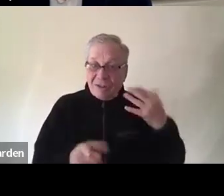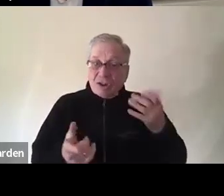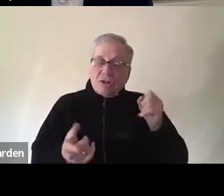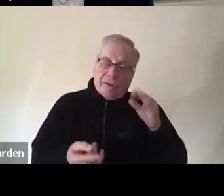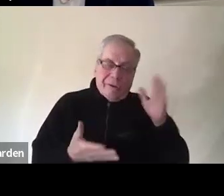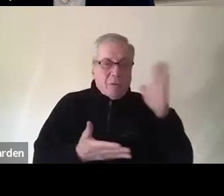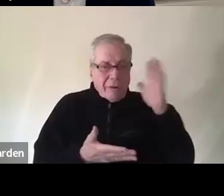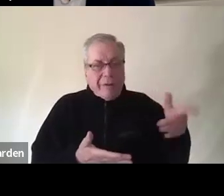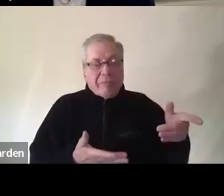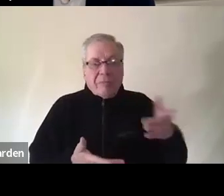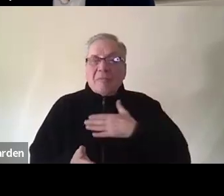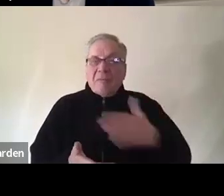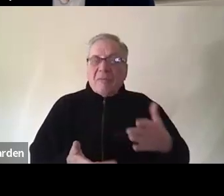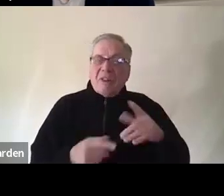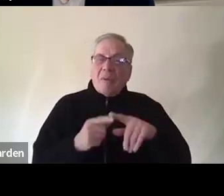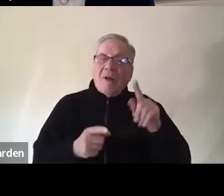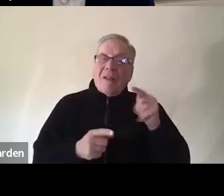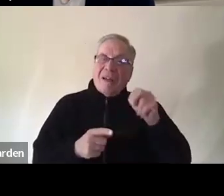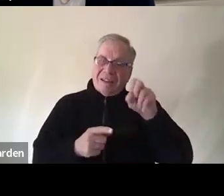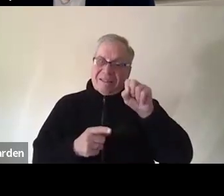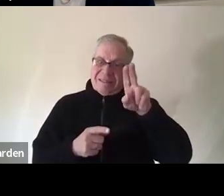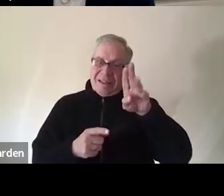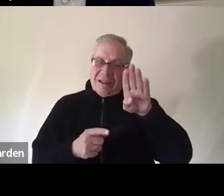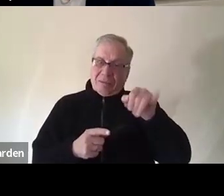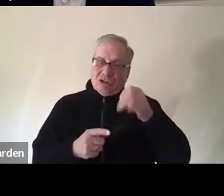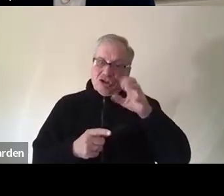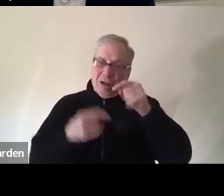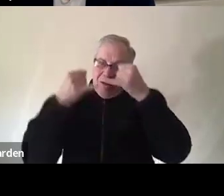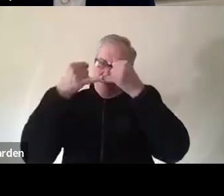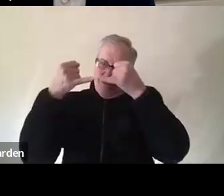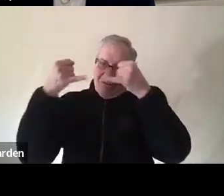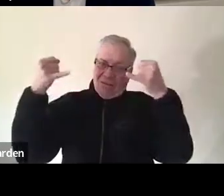and then we follow up with that. The subject line is a subject that can catch their attention